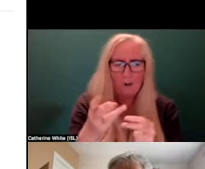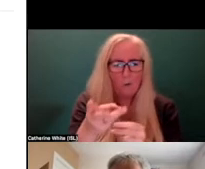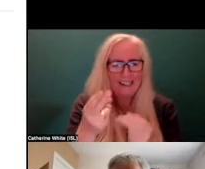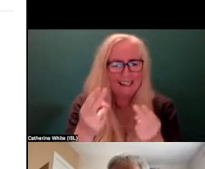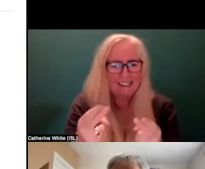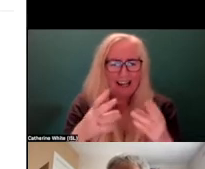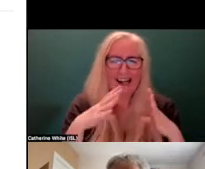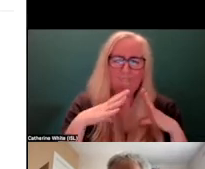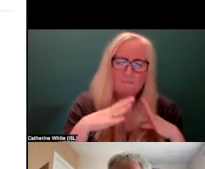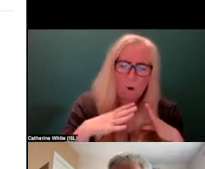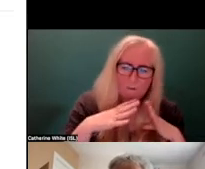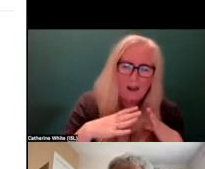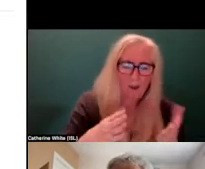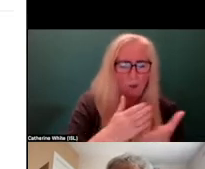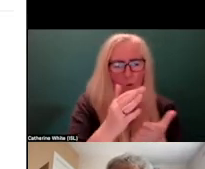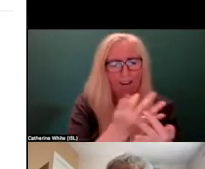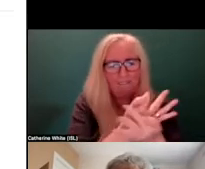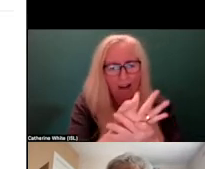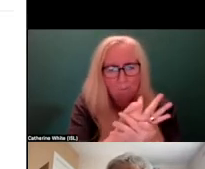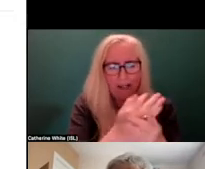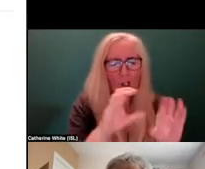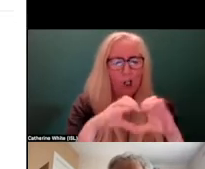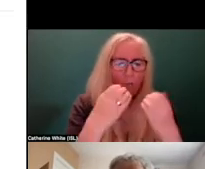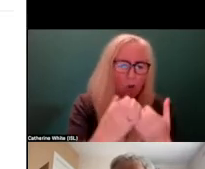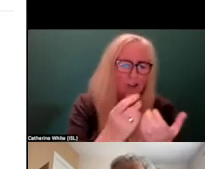that they may need, either informally through their family and the community